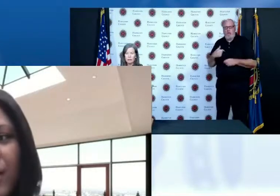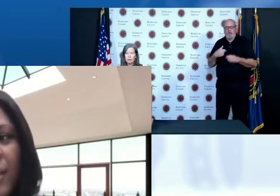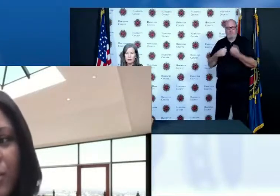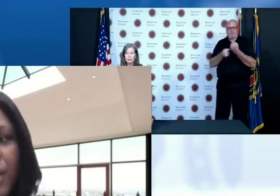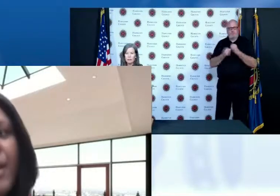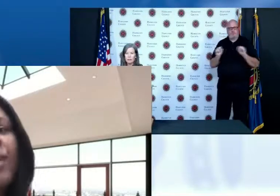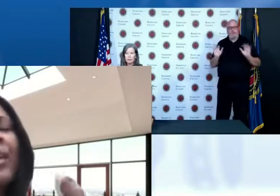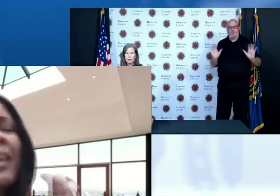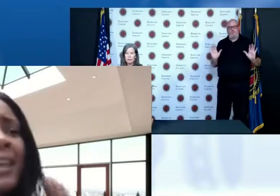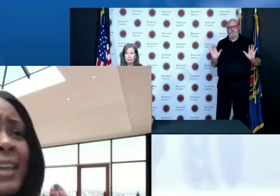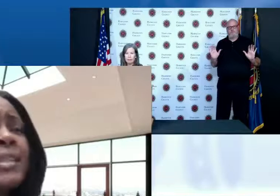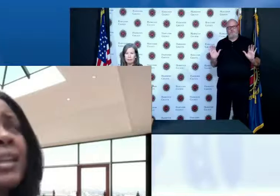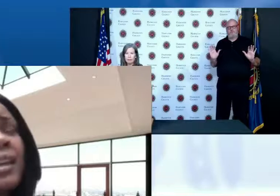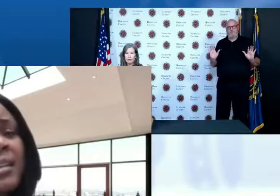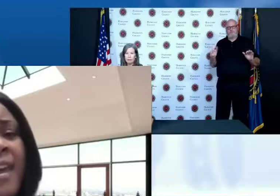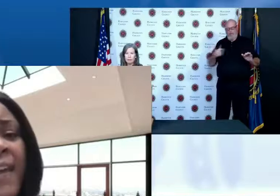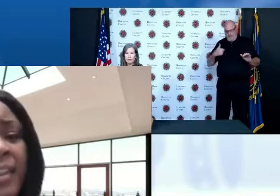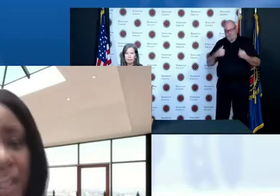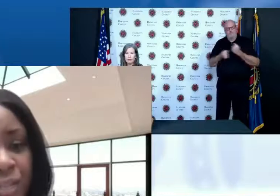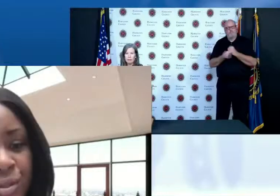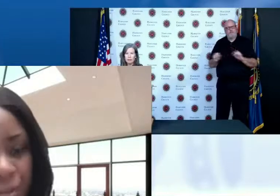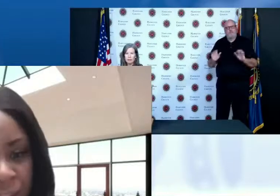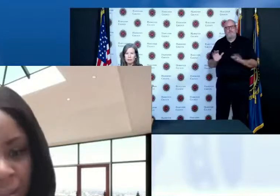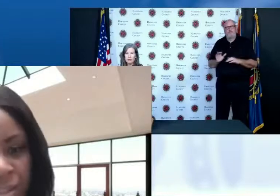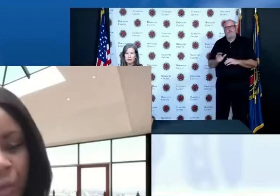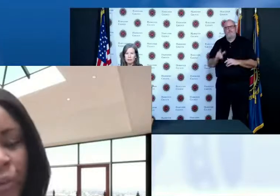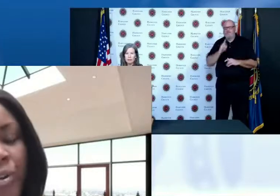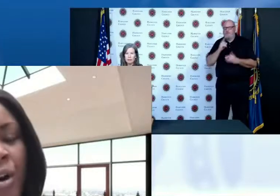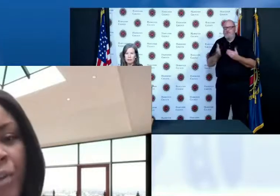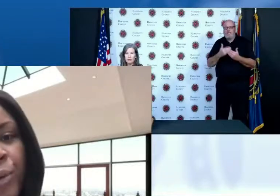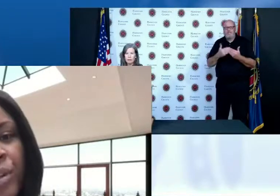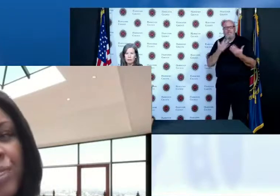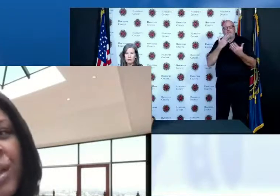let them know how easy it is and thank you so much Commissioner for all of the work you guys